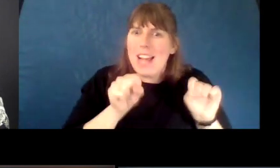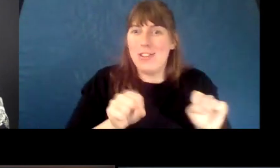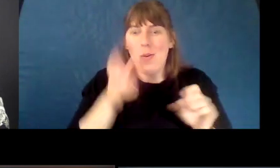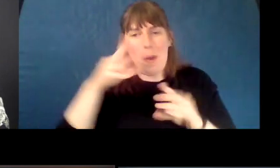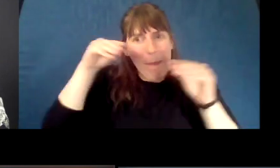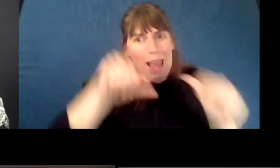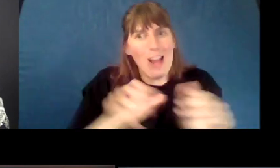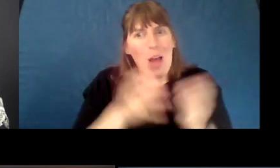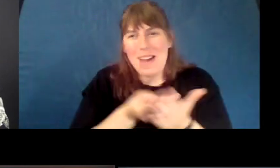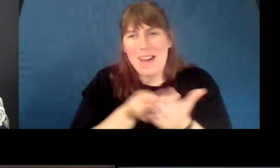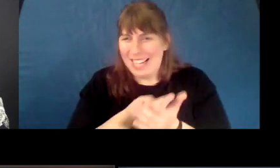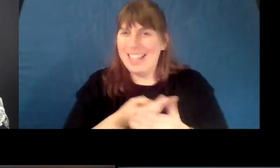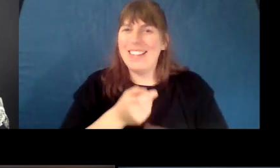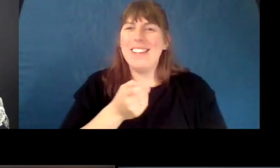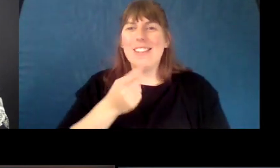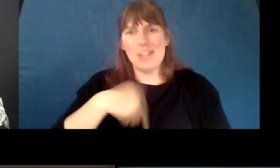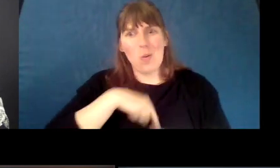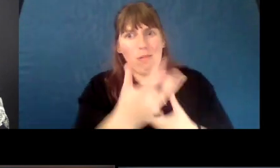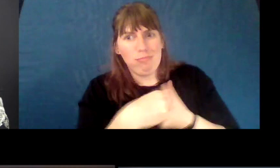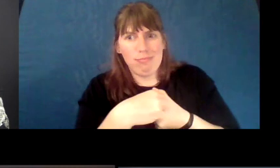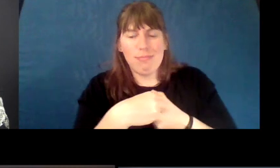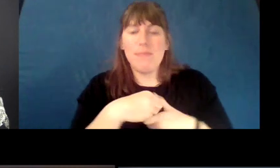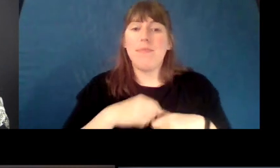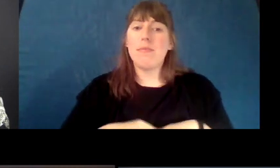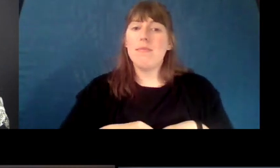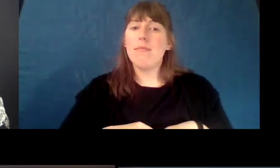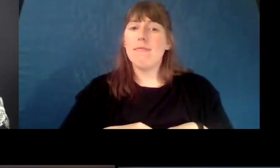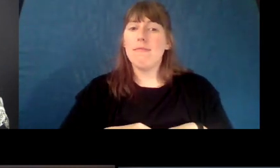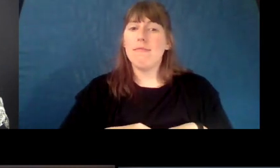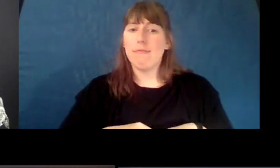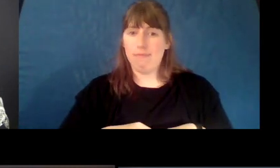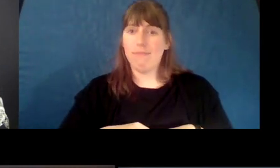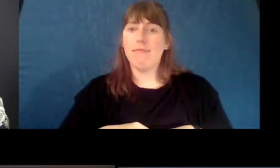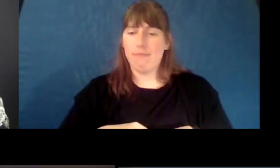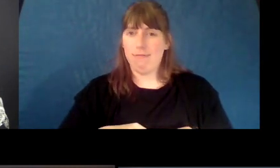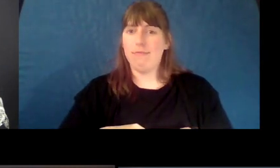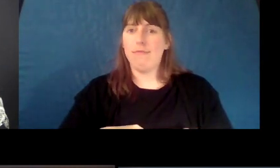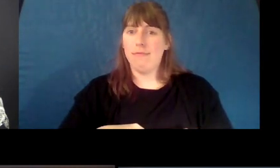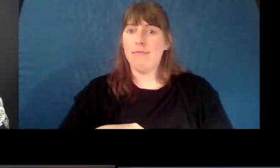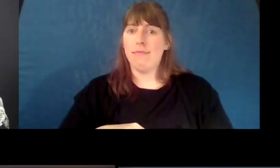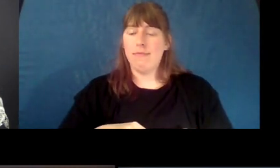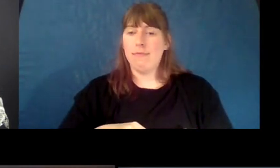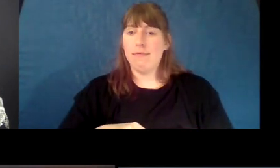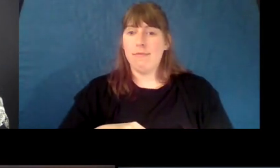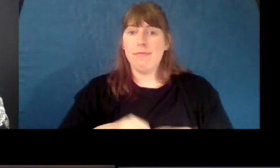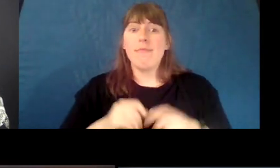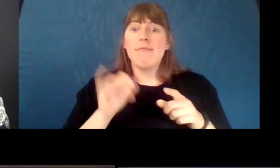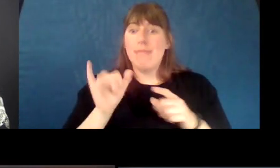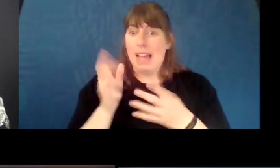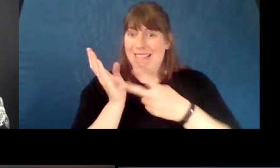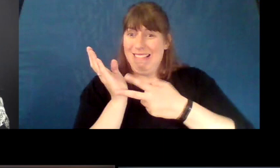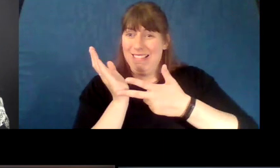So a lot of the, there's a lot of small texts that are also in this lightbox site. If you are in